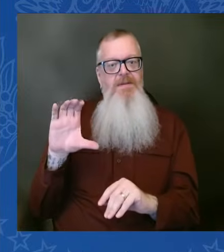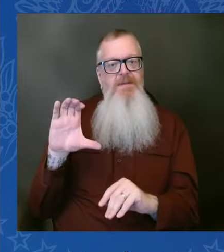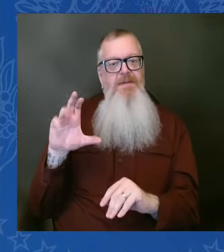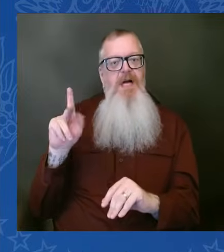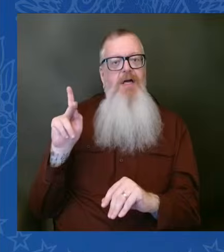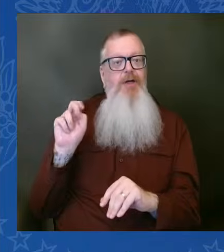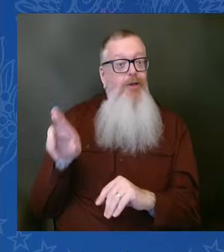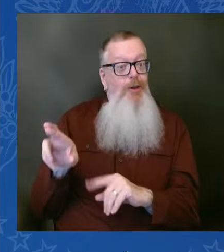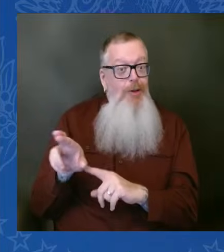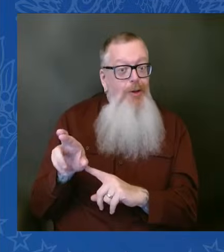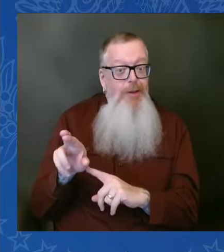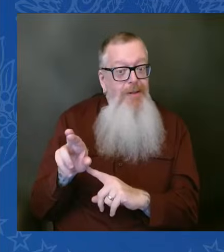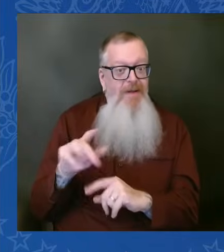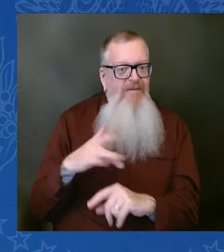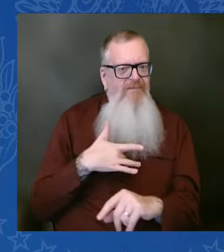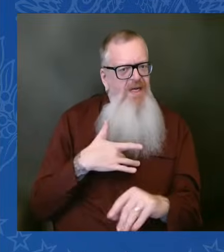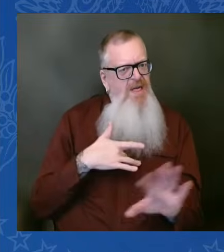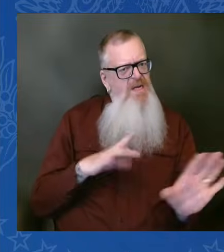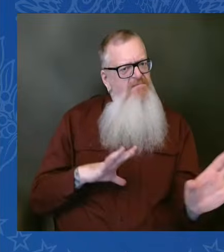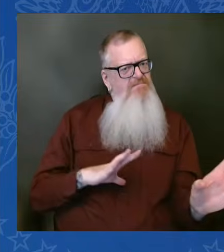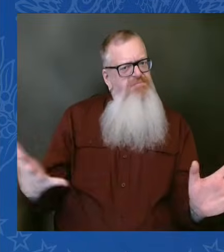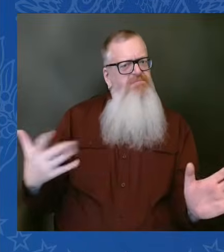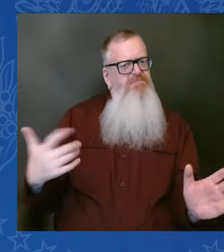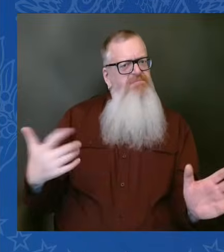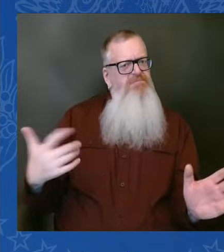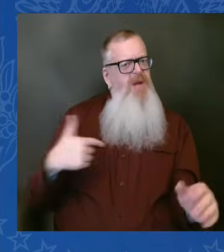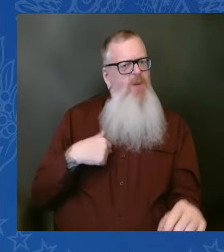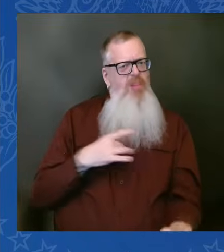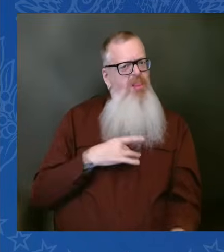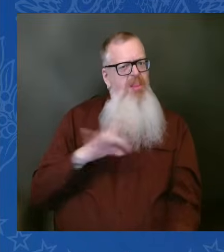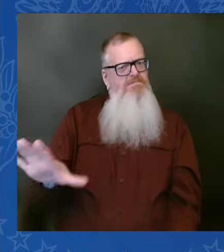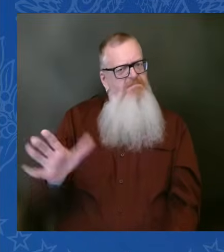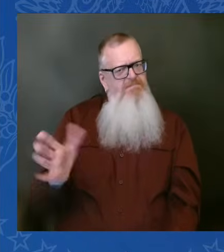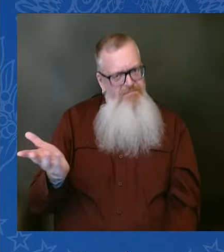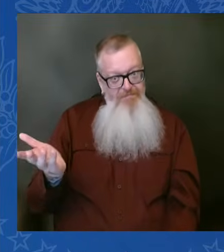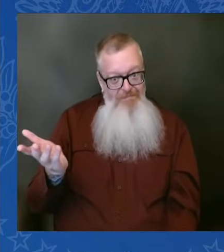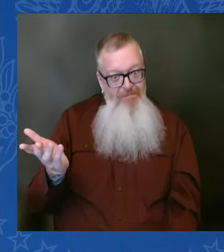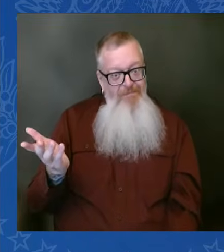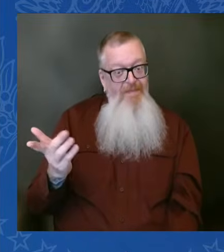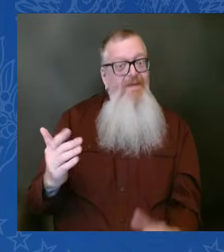Fair competition is especially important for small businesses that have been crushed